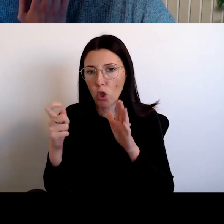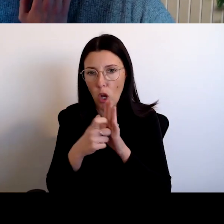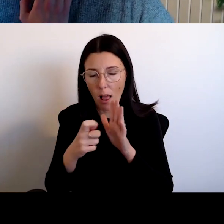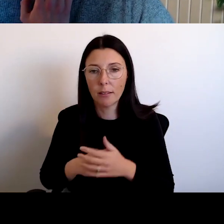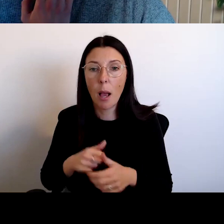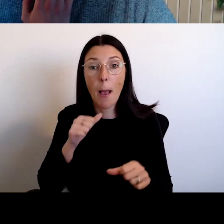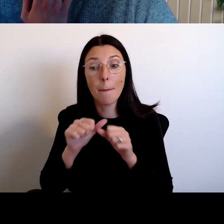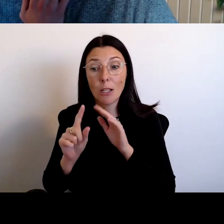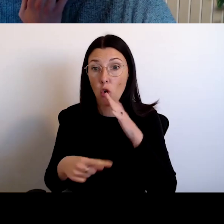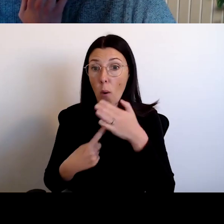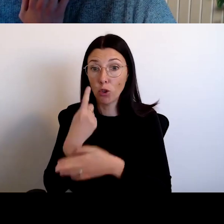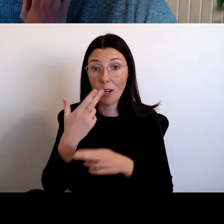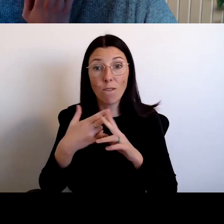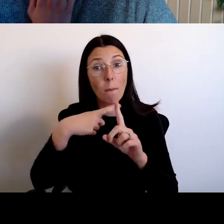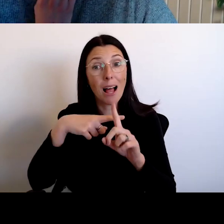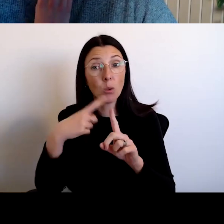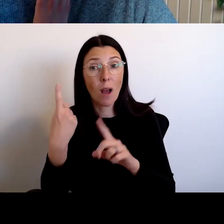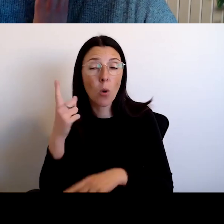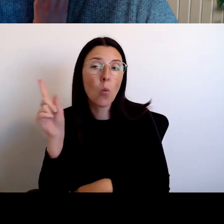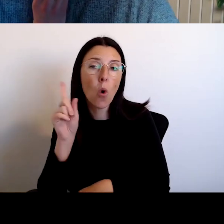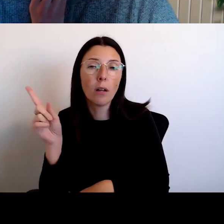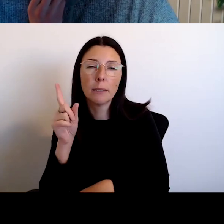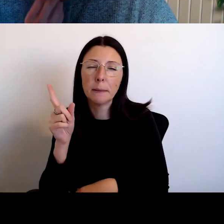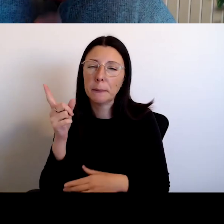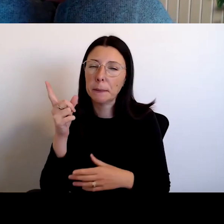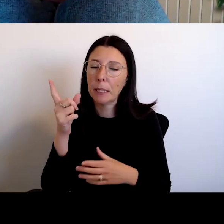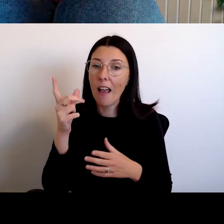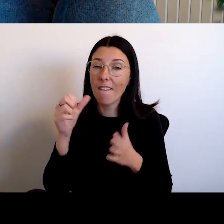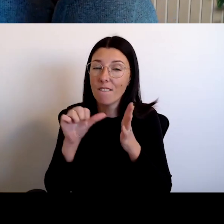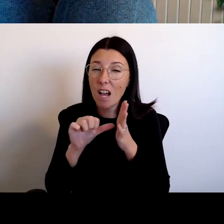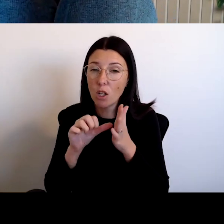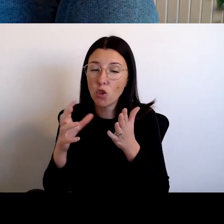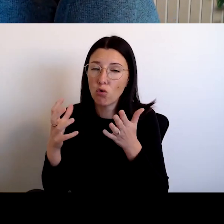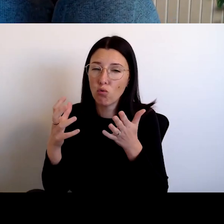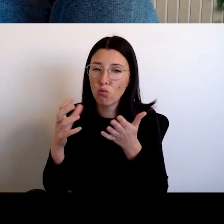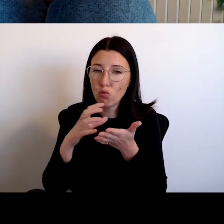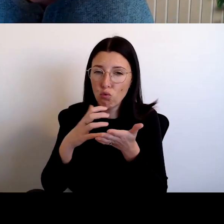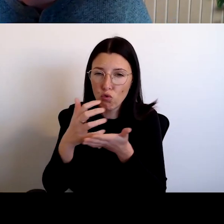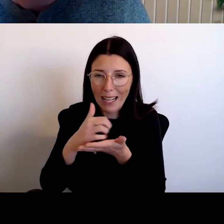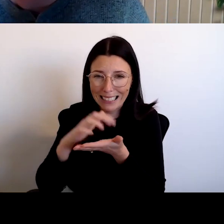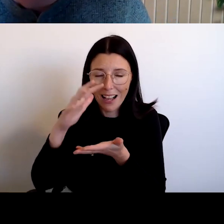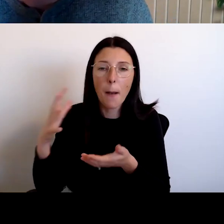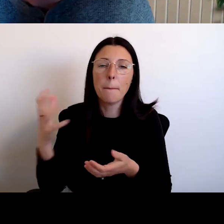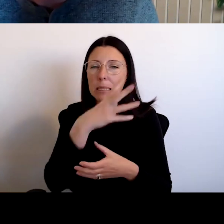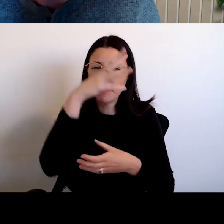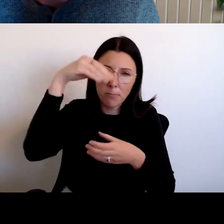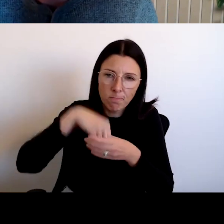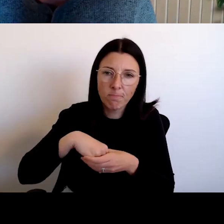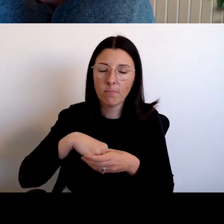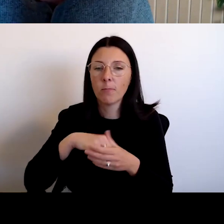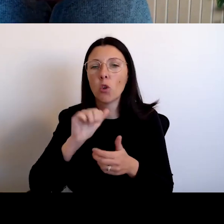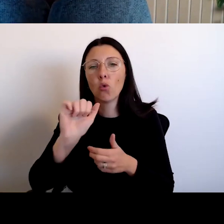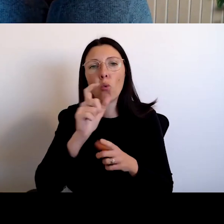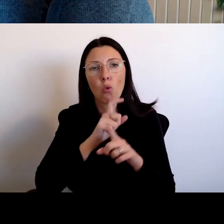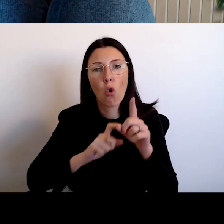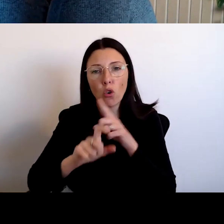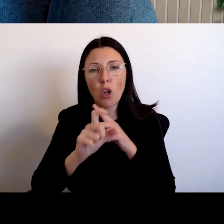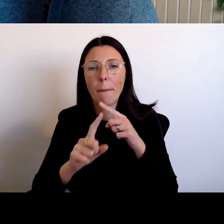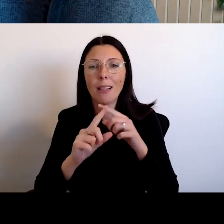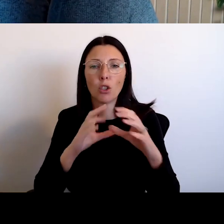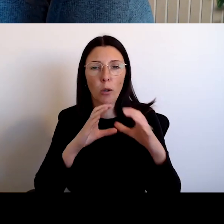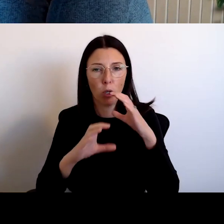is to embed fundraising into your culture and your communications. I think this opportunity to double